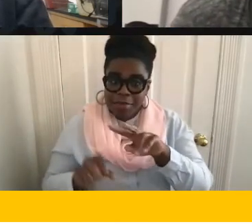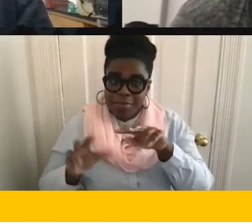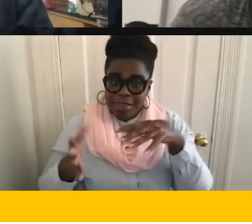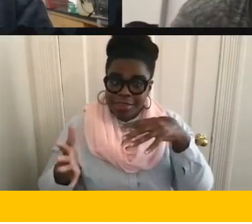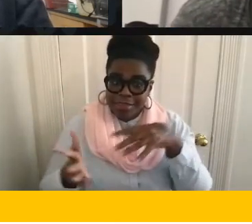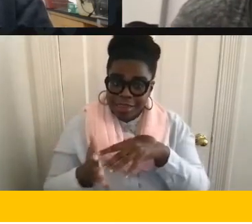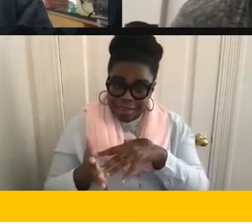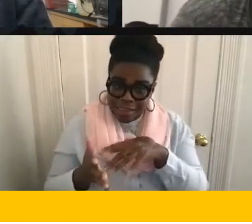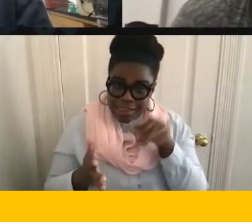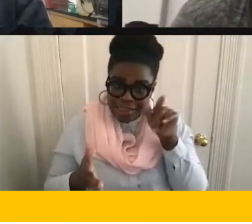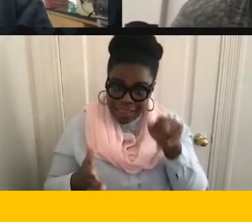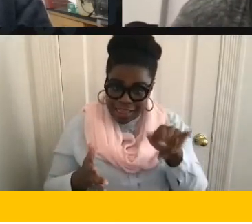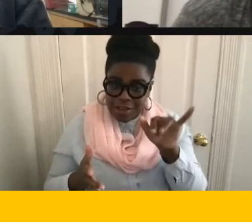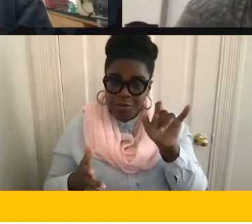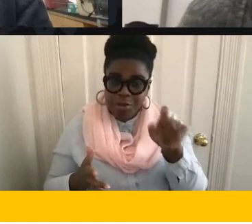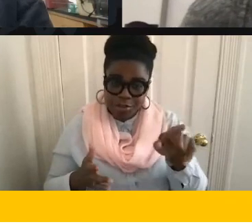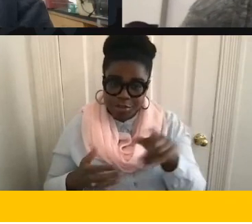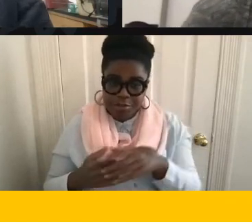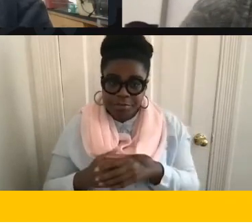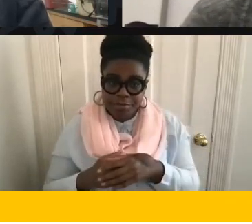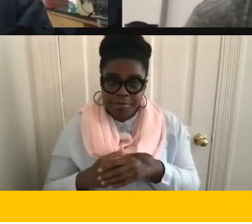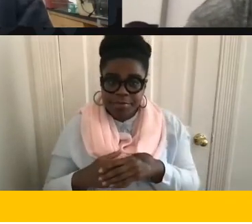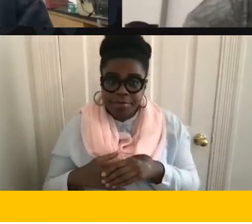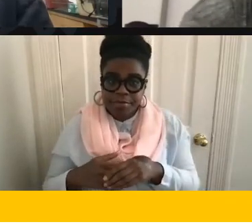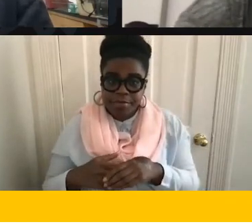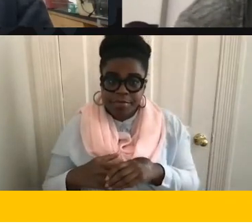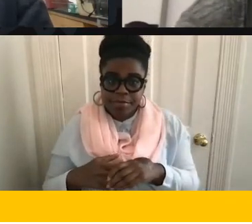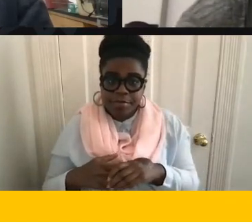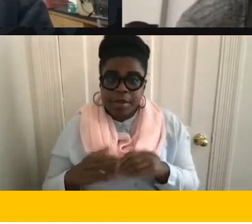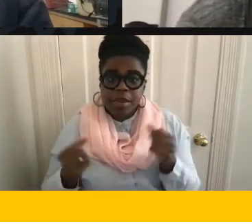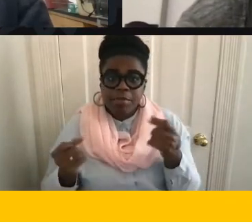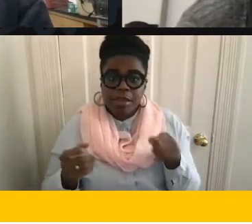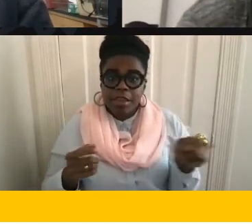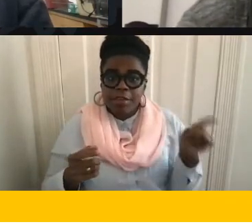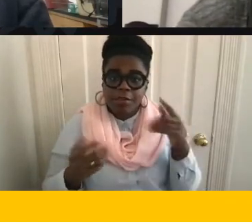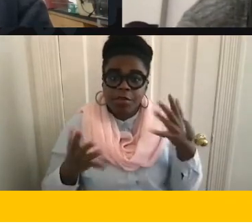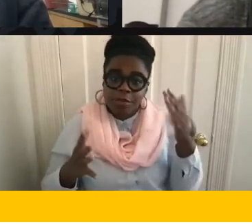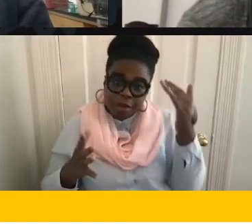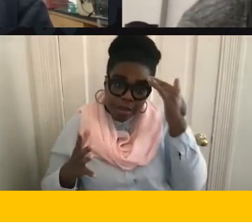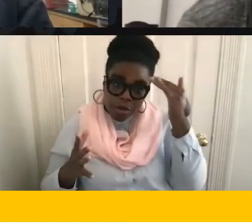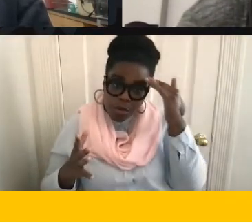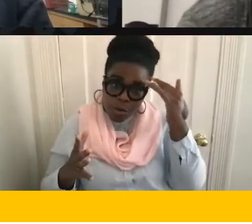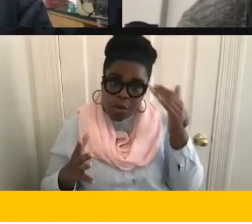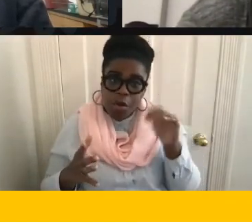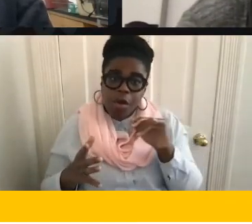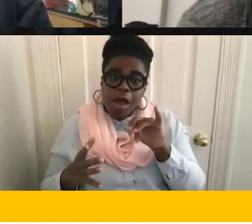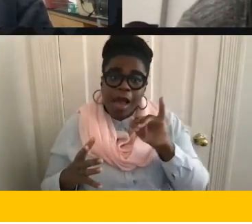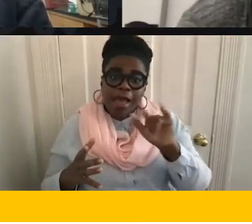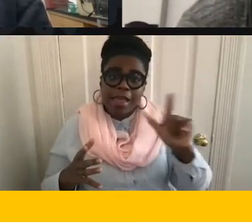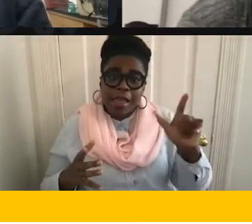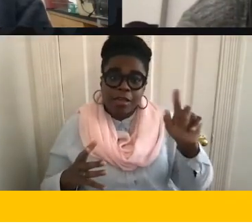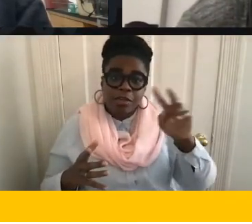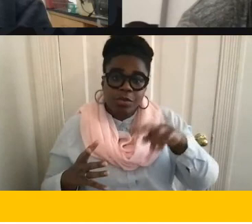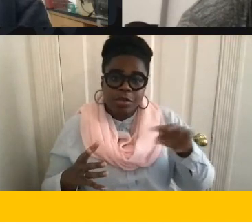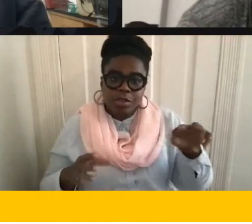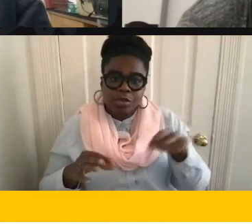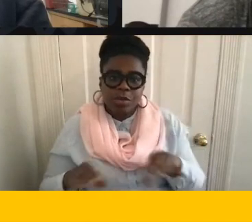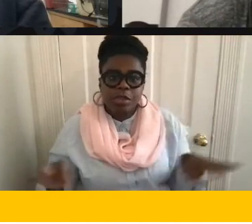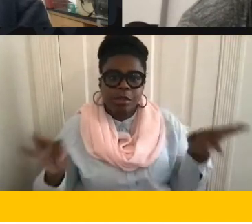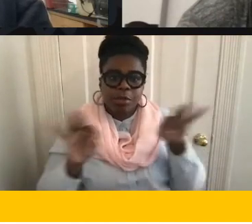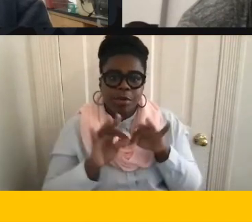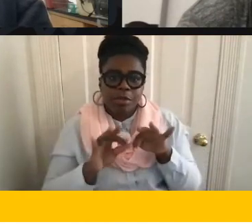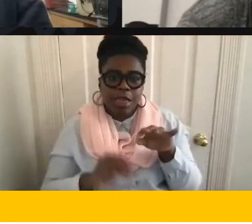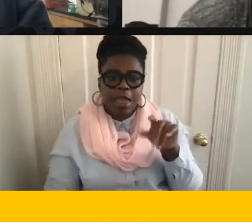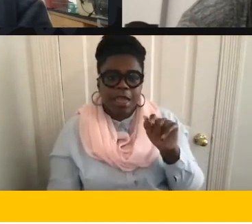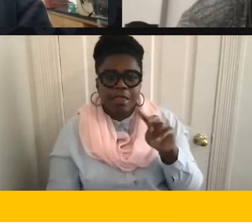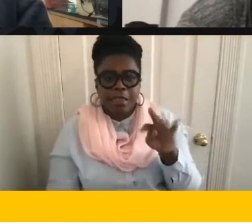question. So you know, as many of you probably know, aisle 22 is a really important anti microbial cytokines, it plays a key